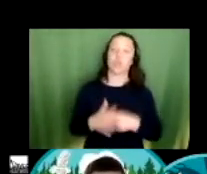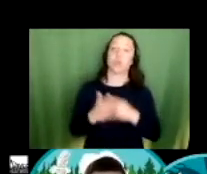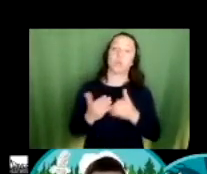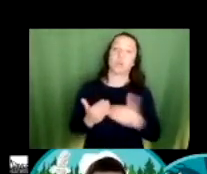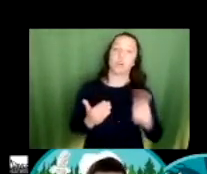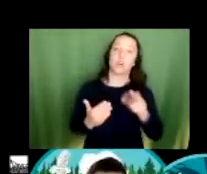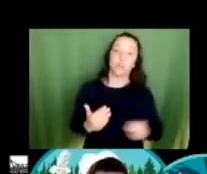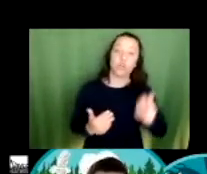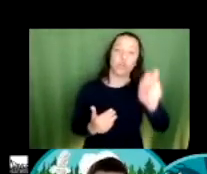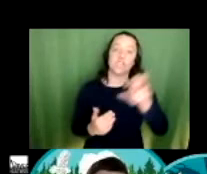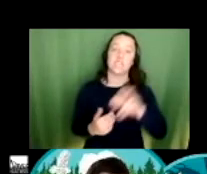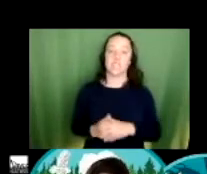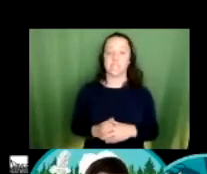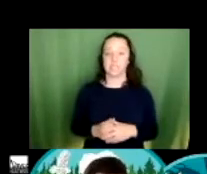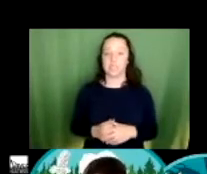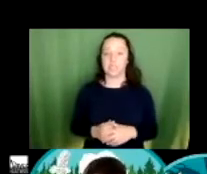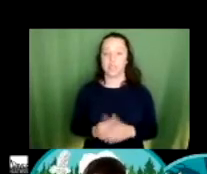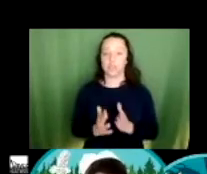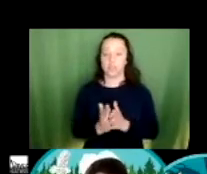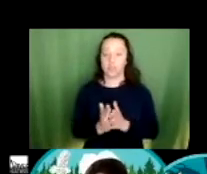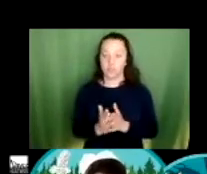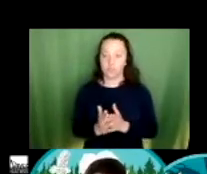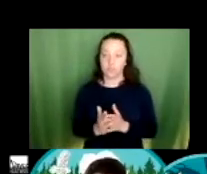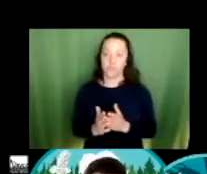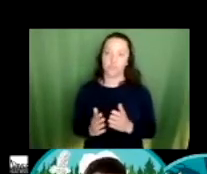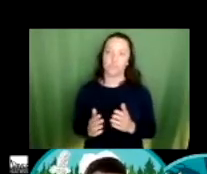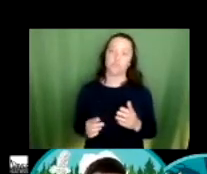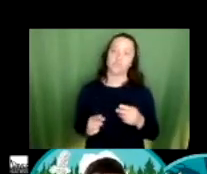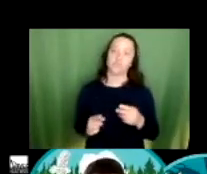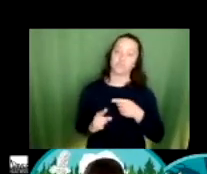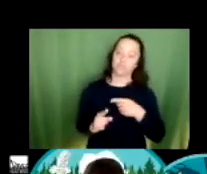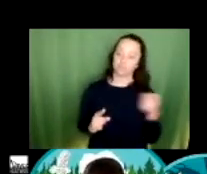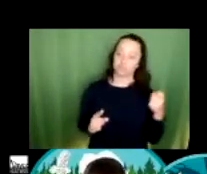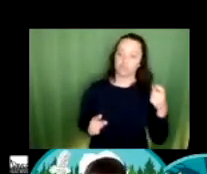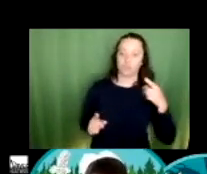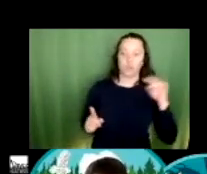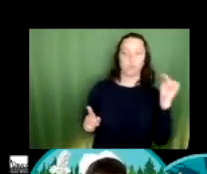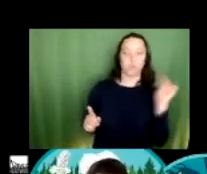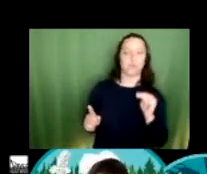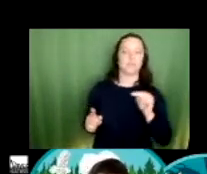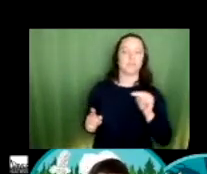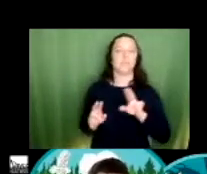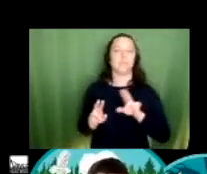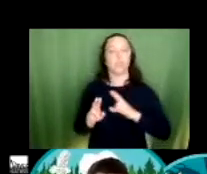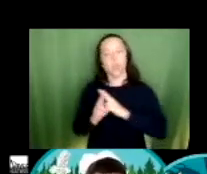a lens of universal design for learning. What we're really trying to do here is